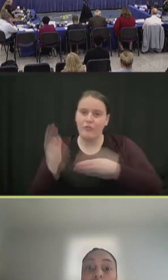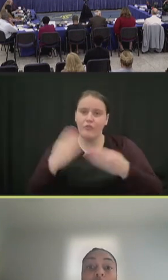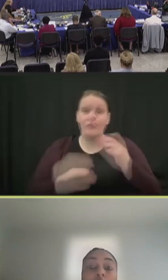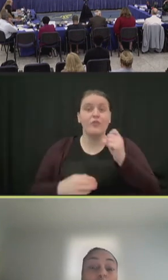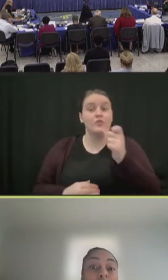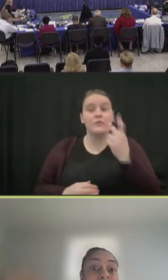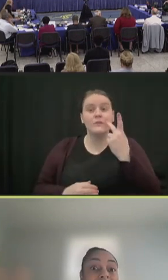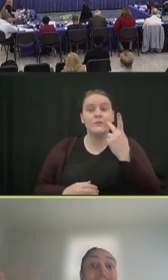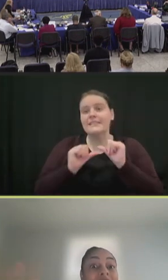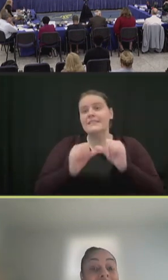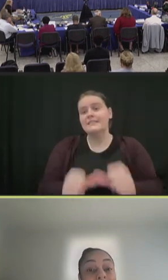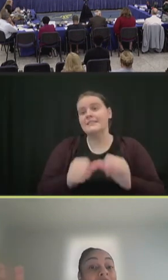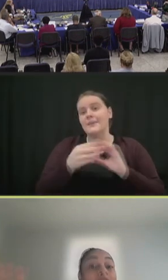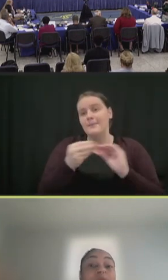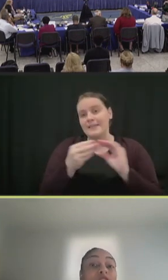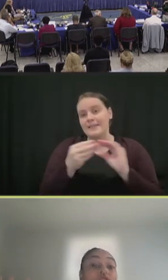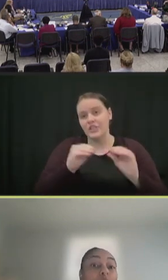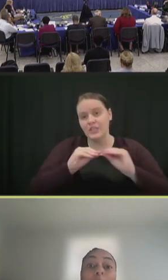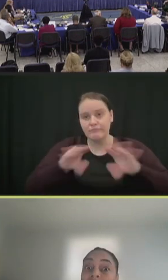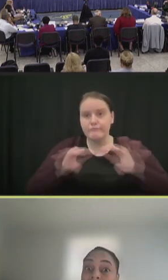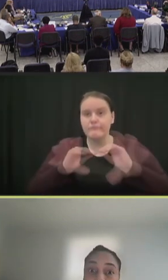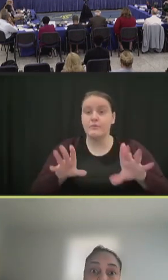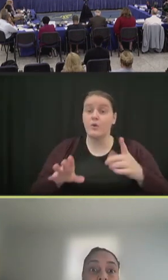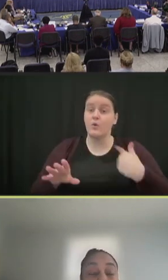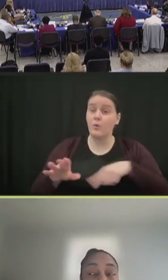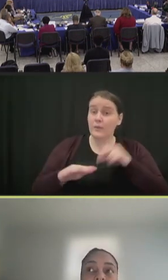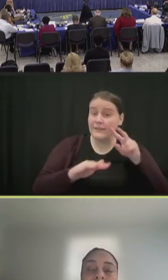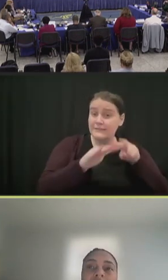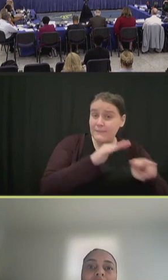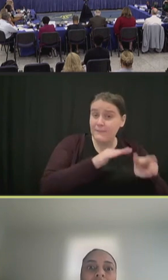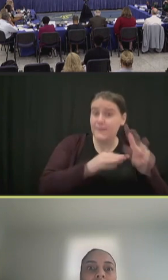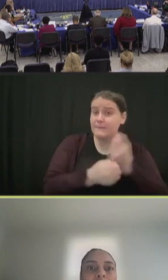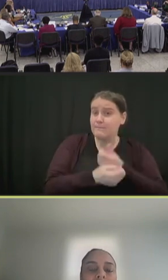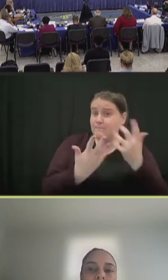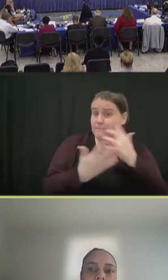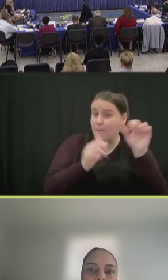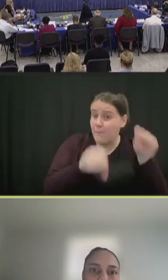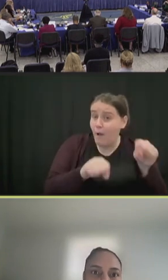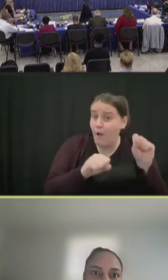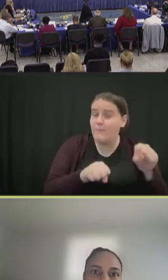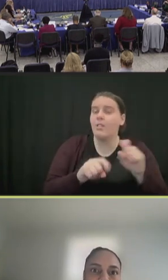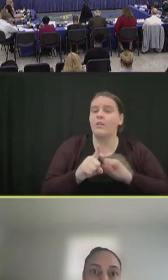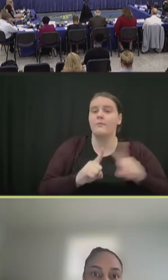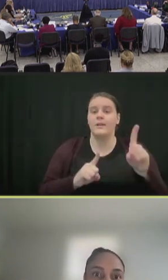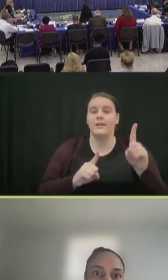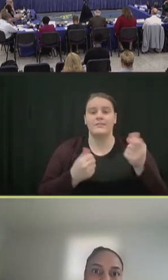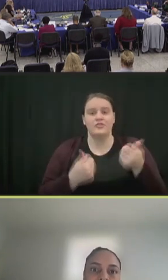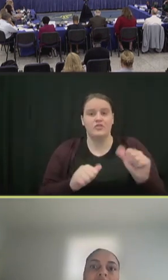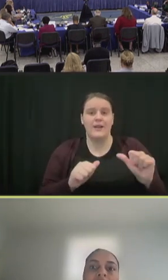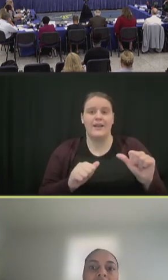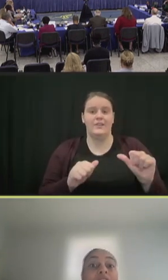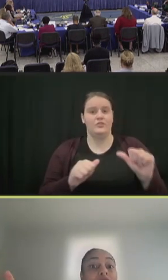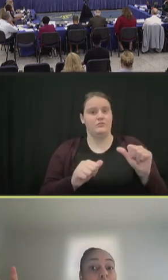So, we did anticipate as much as we possibly could and try to directly hit on that through